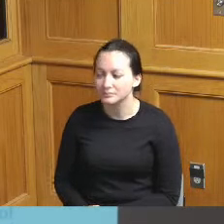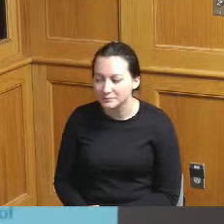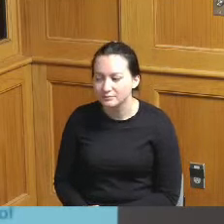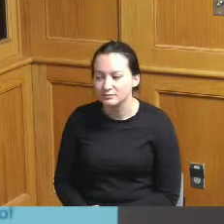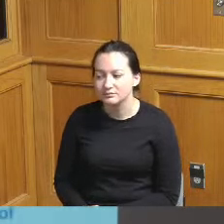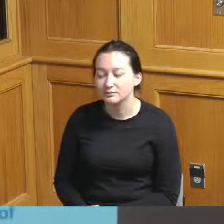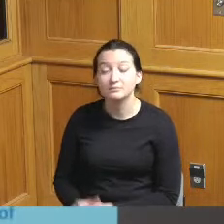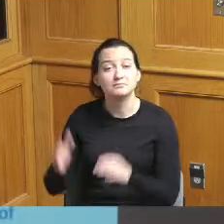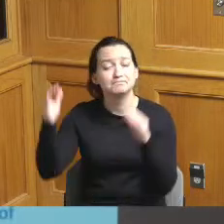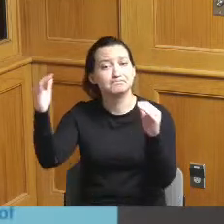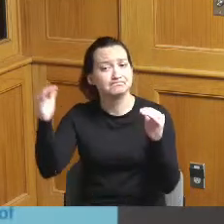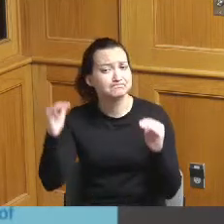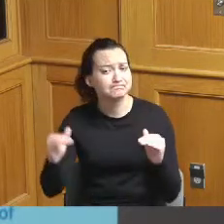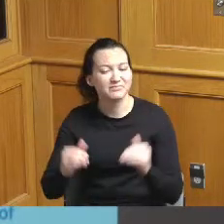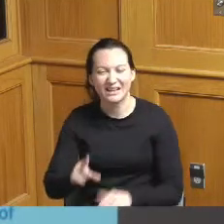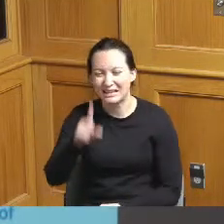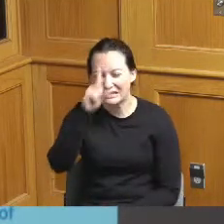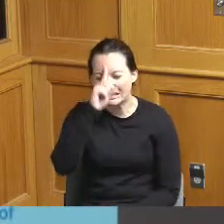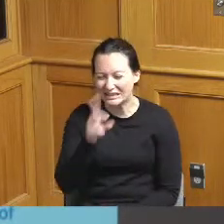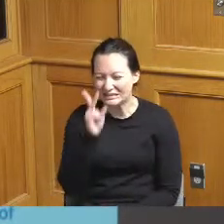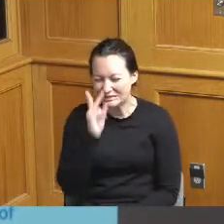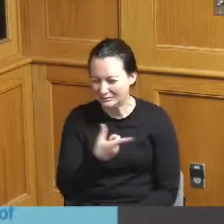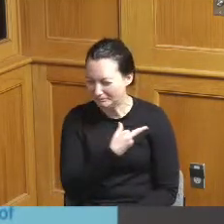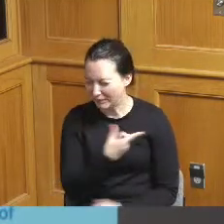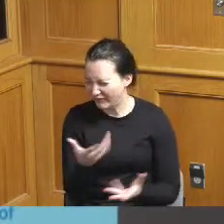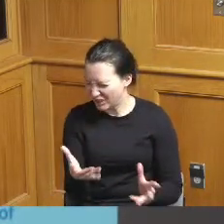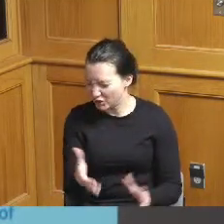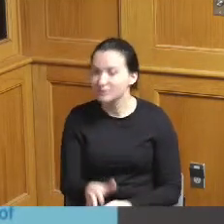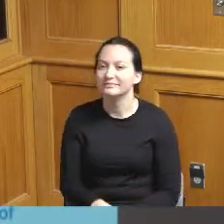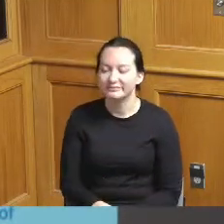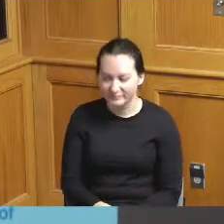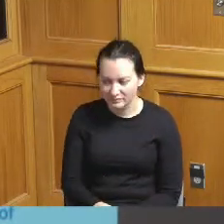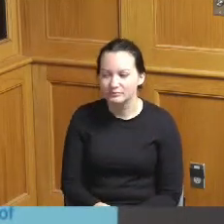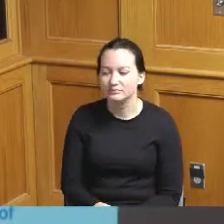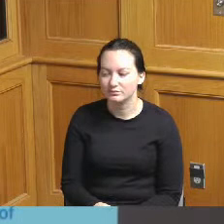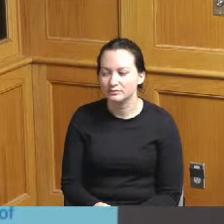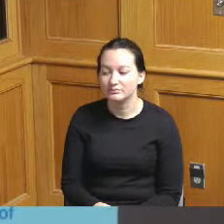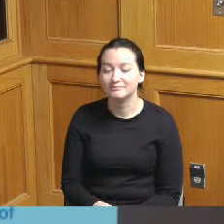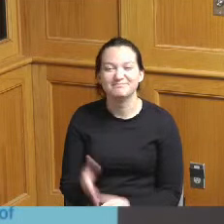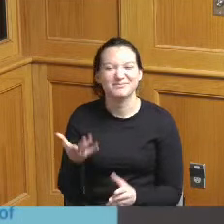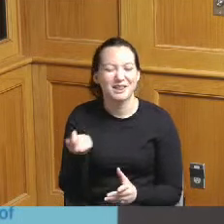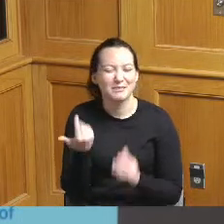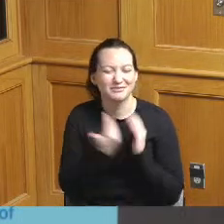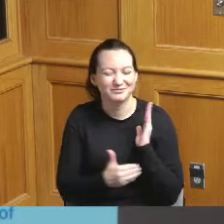next slide I think you may have also seen and you this is probably a repeat of what was said earlier